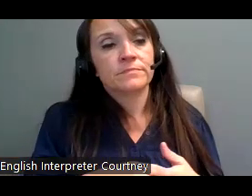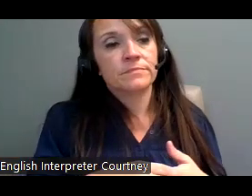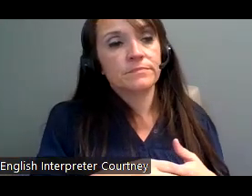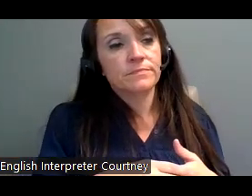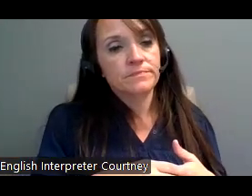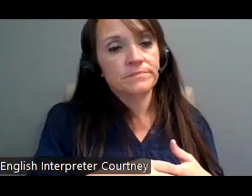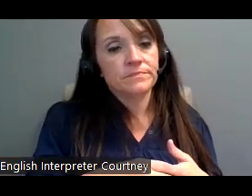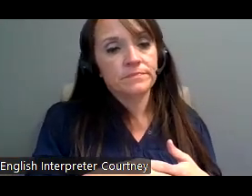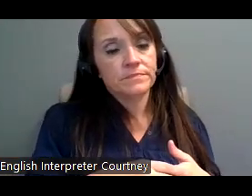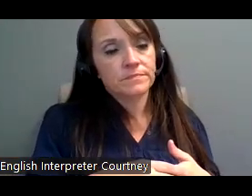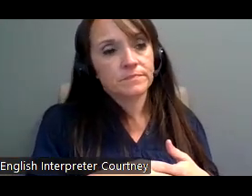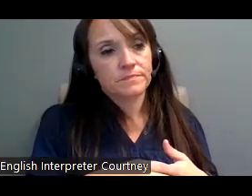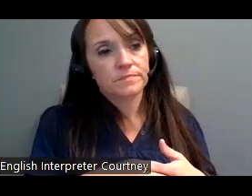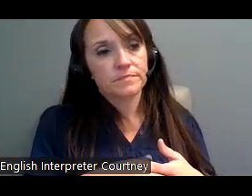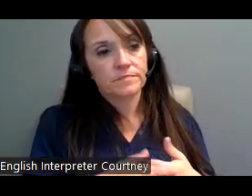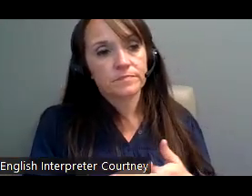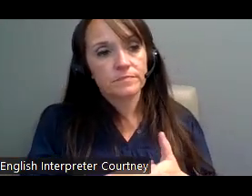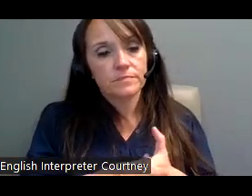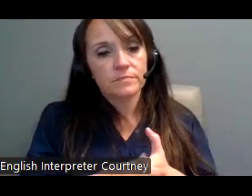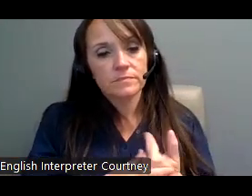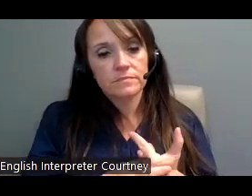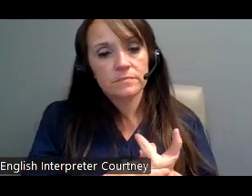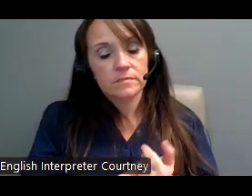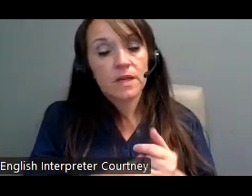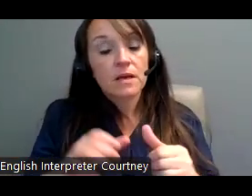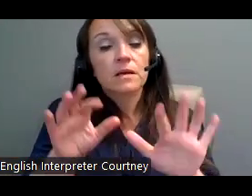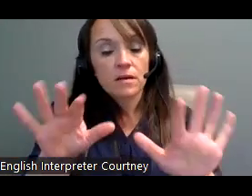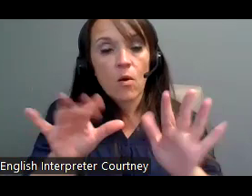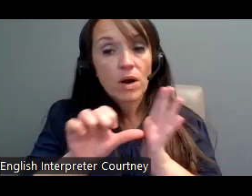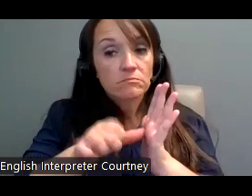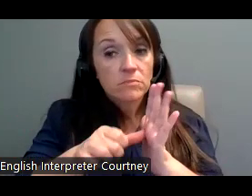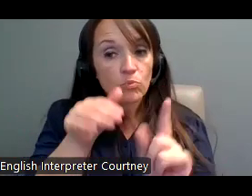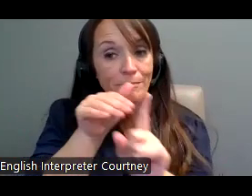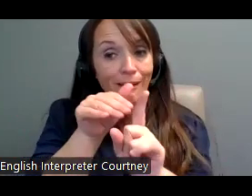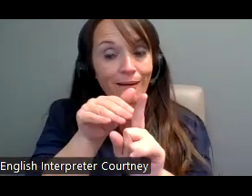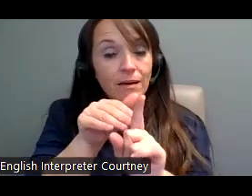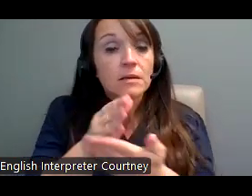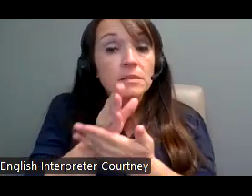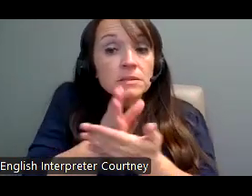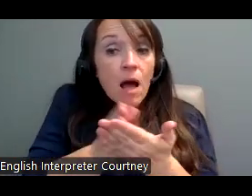there are services that are within the waiver that are self-directed. Meaning, if you have somebody